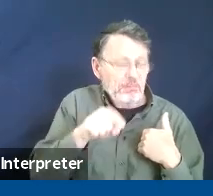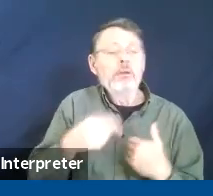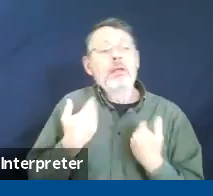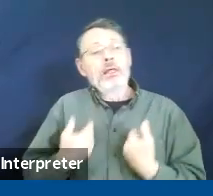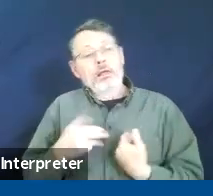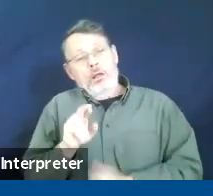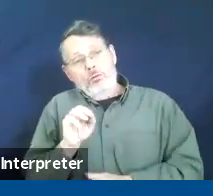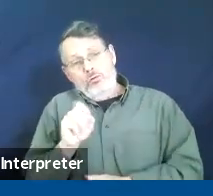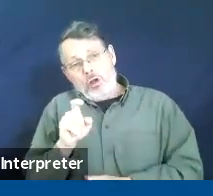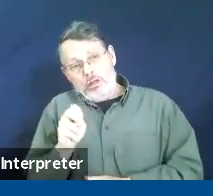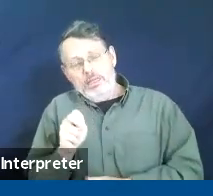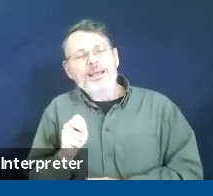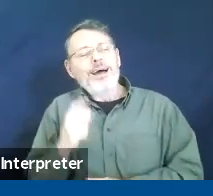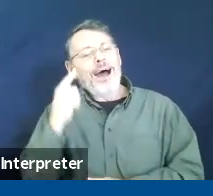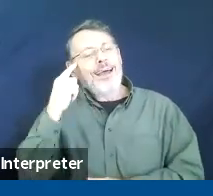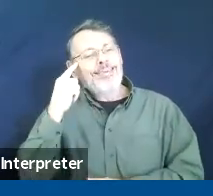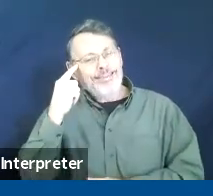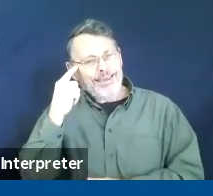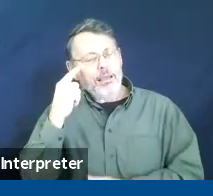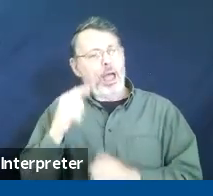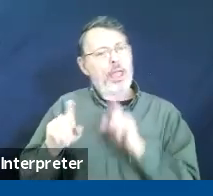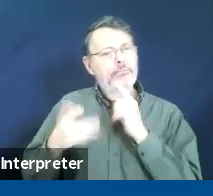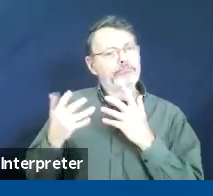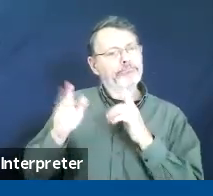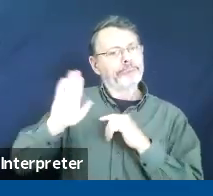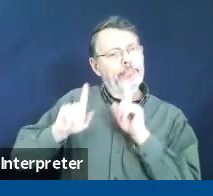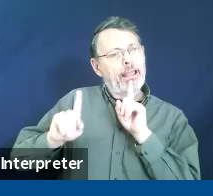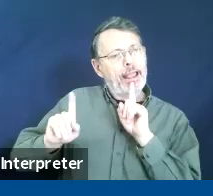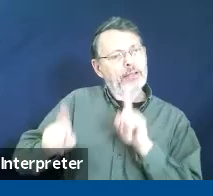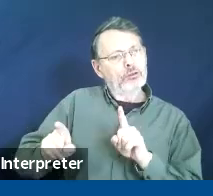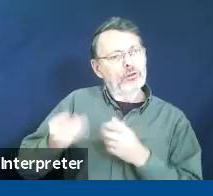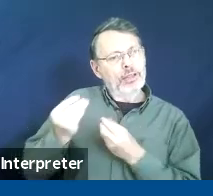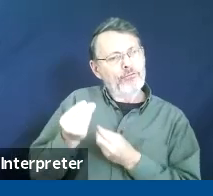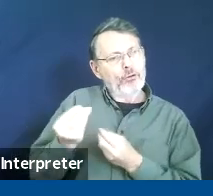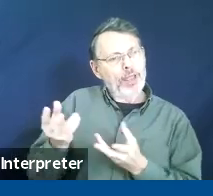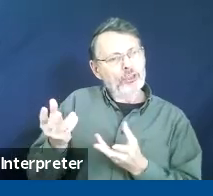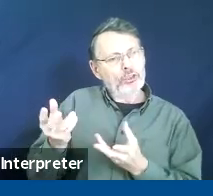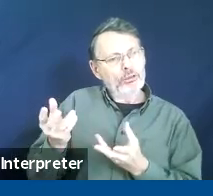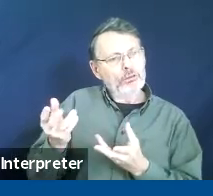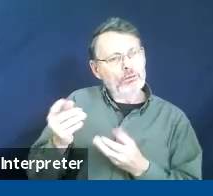I think it was probably in response to the information I shared about how effective what